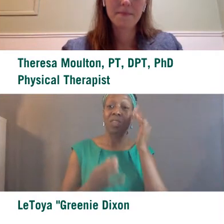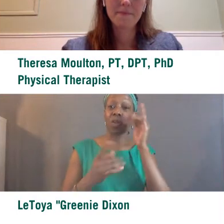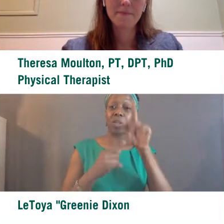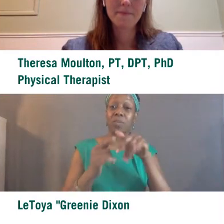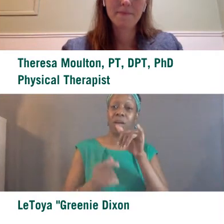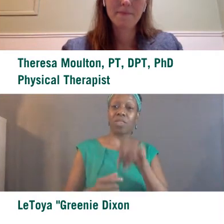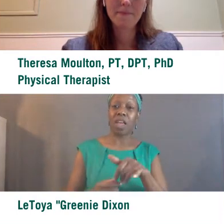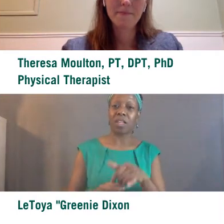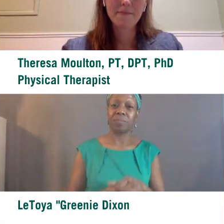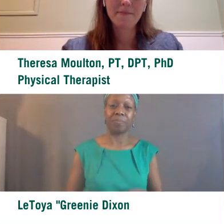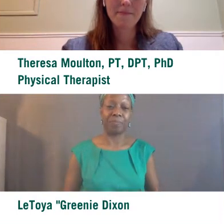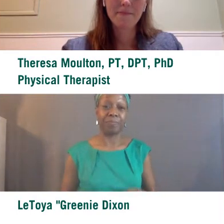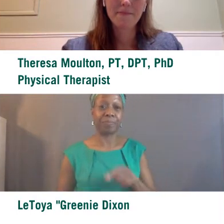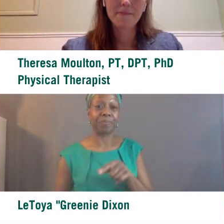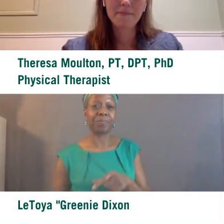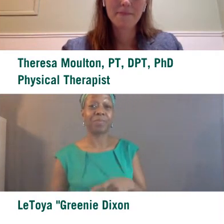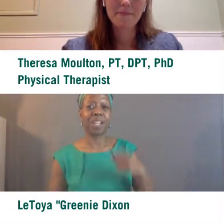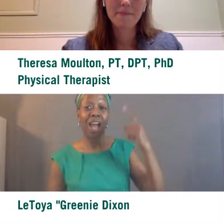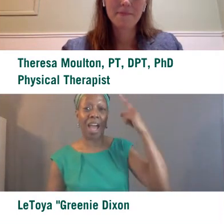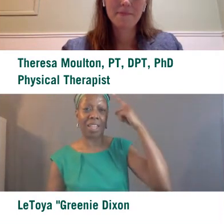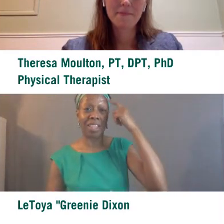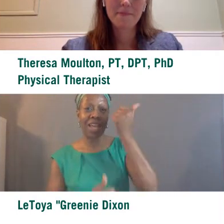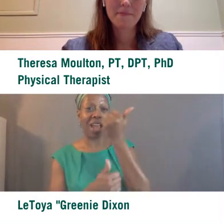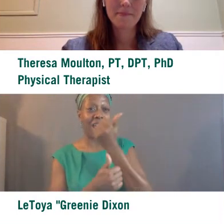I think every part of your body is important.